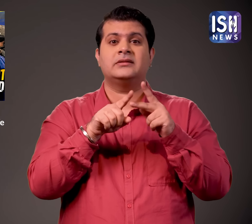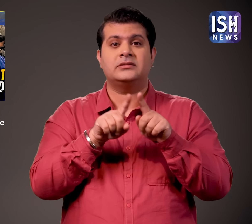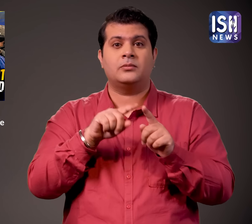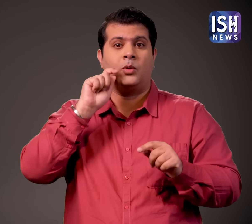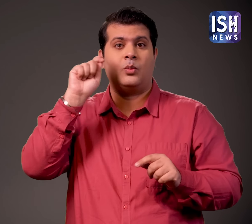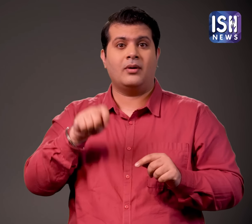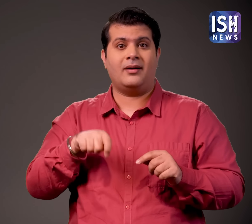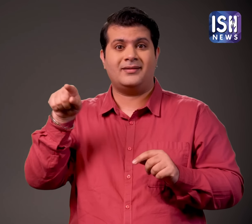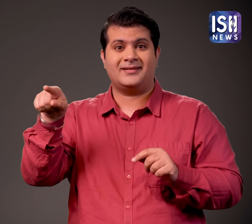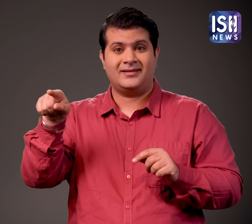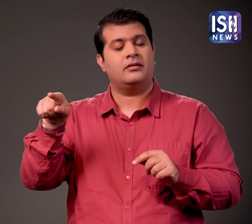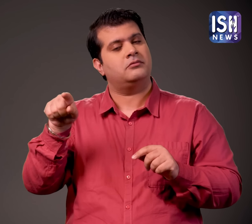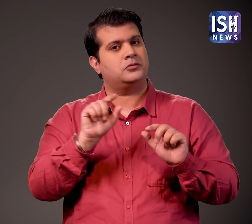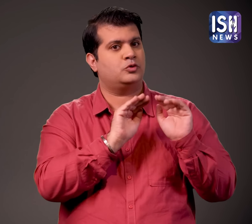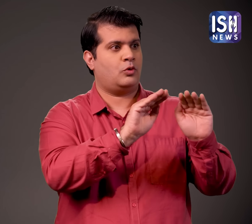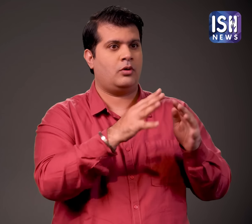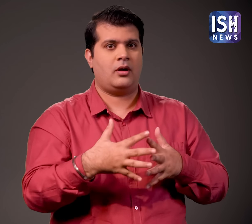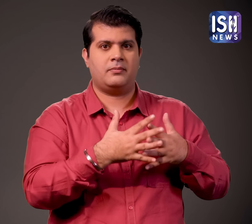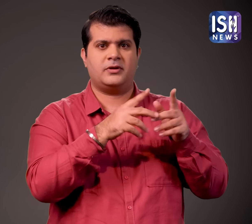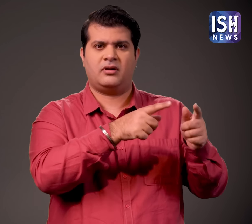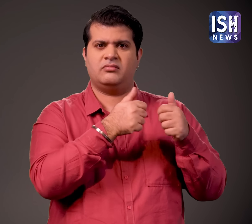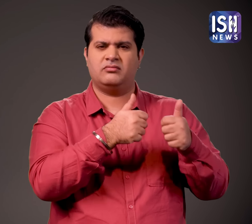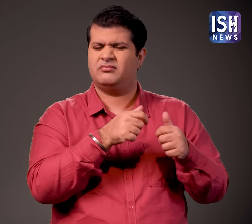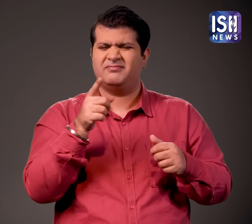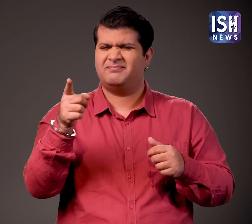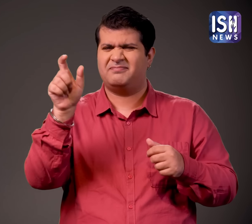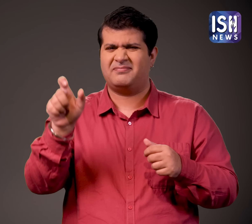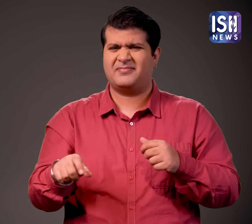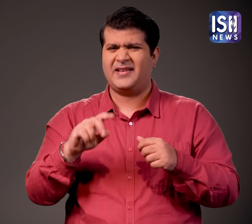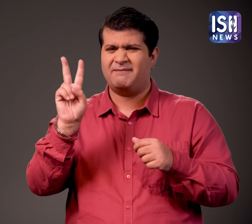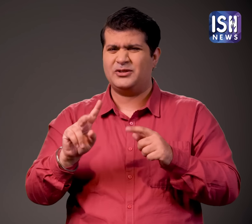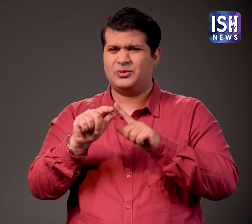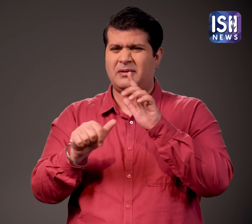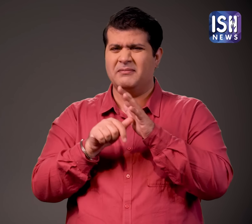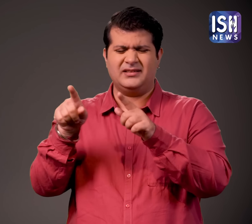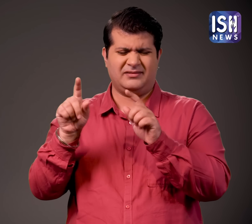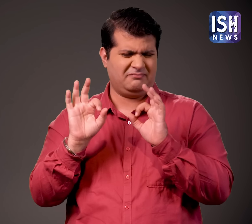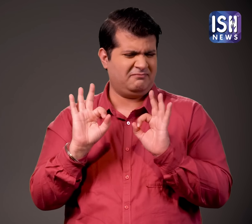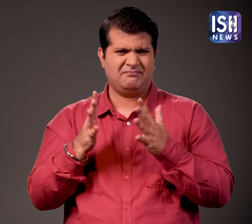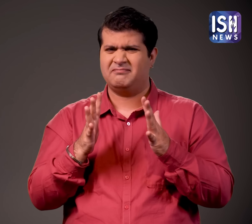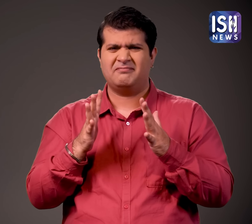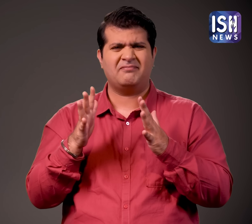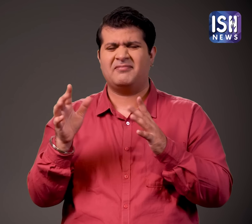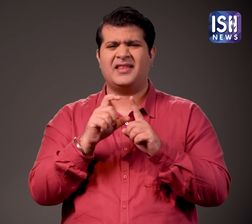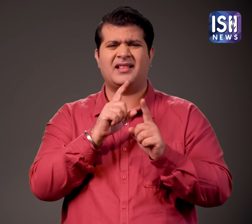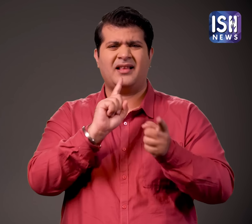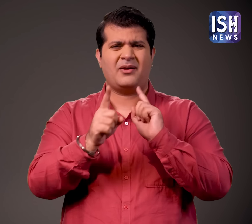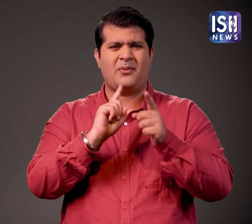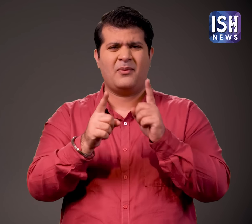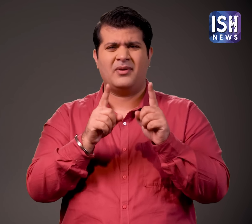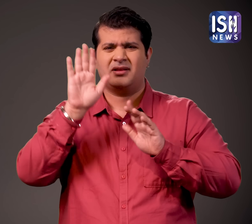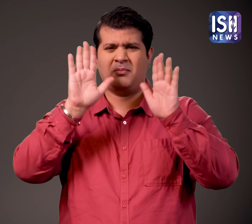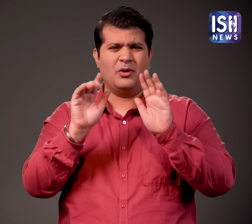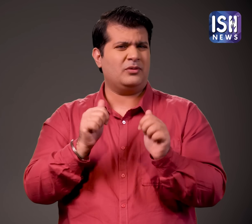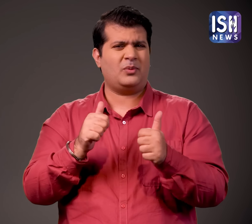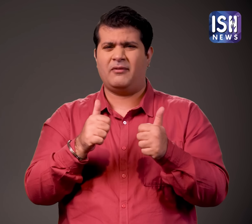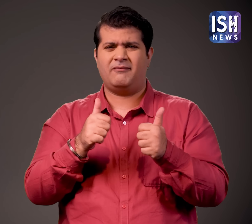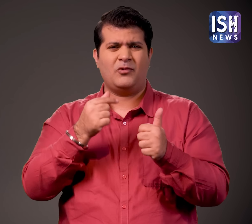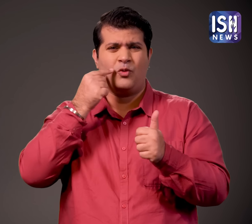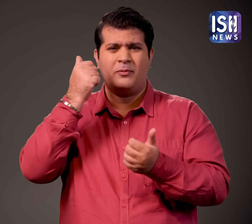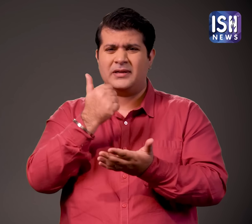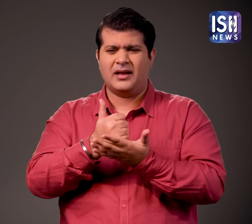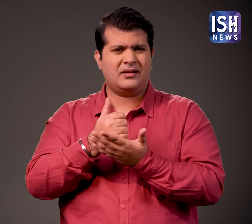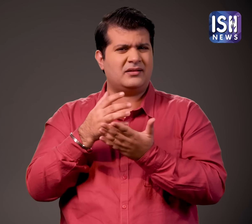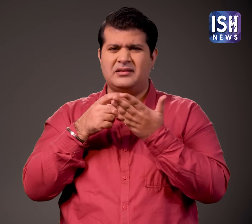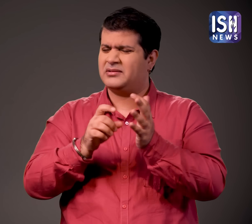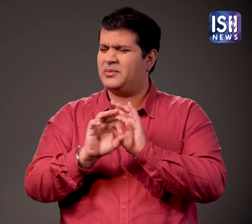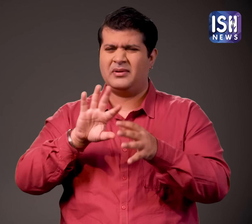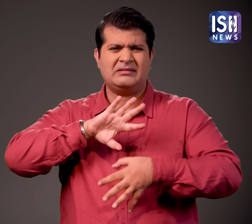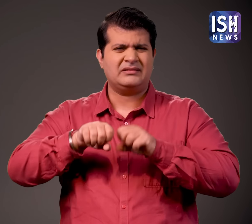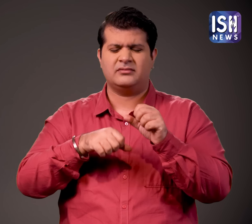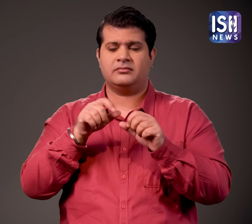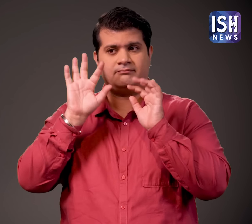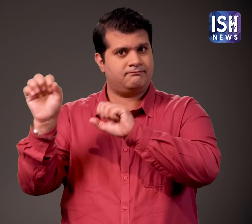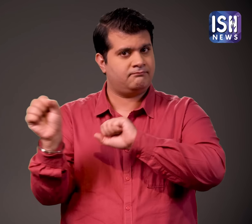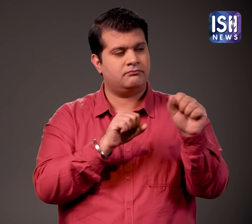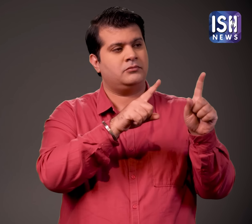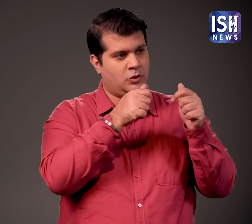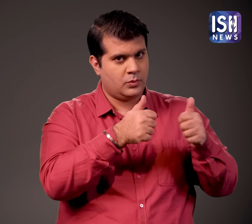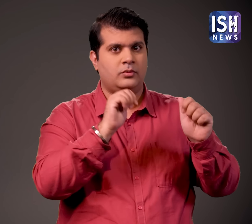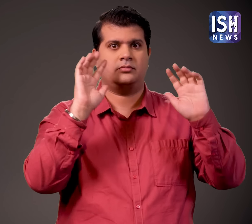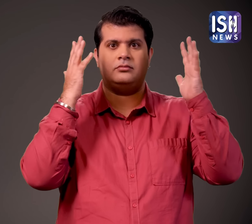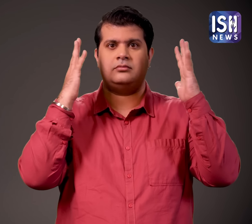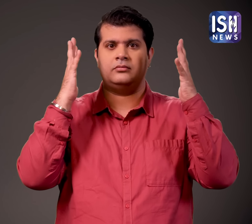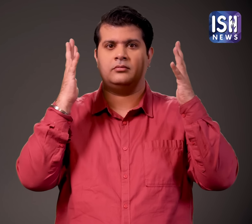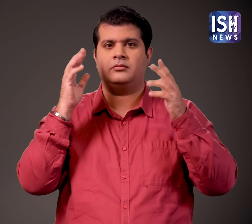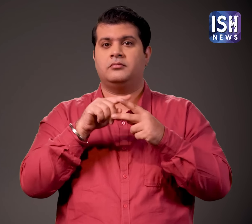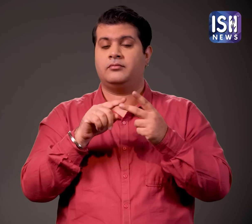Ukraine also supported the US, saying that Maduro violated democracy and human rights.